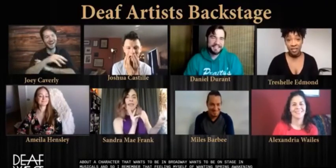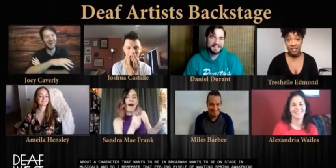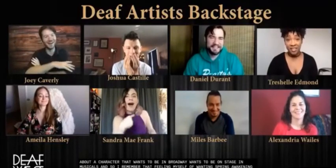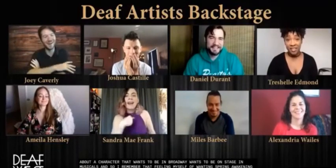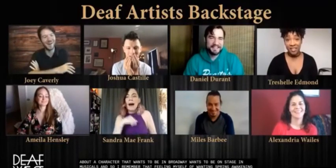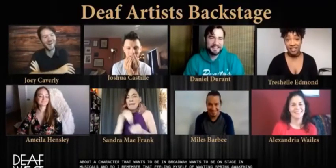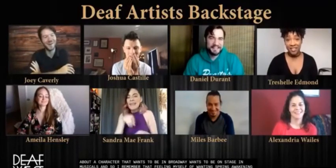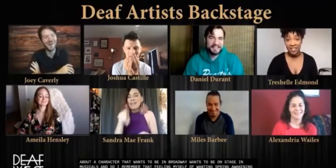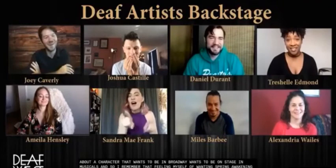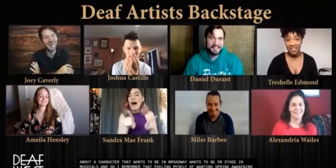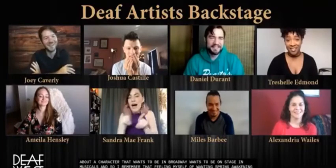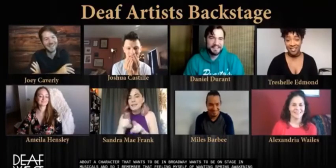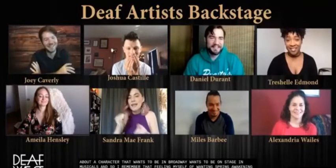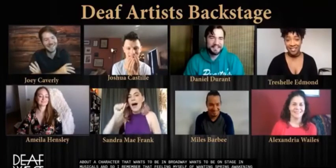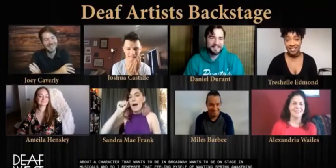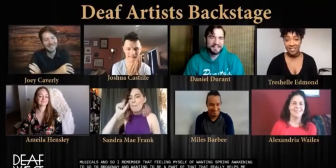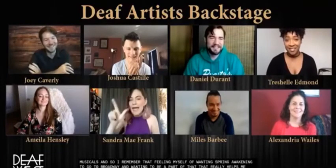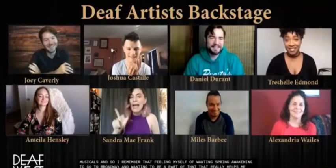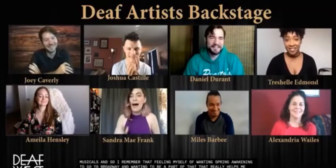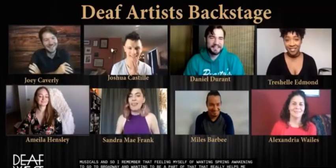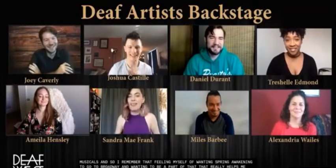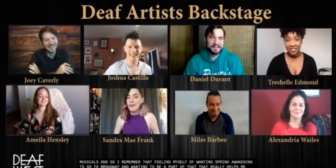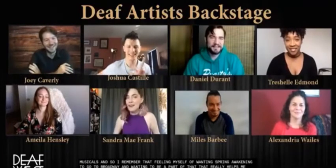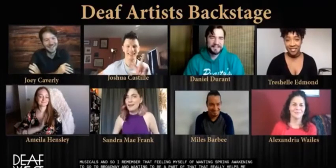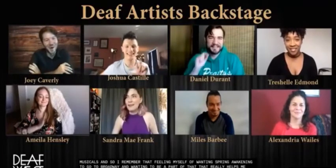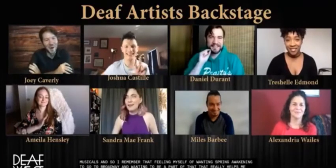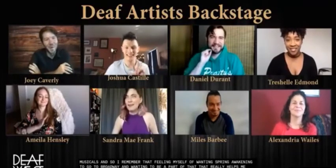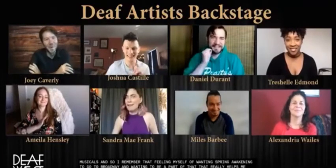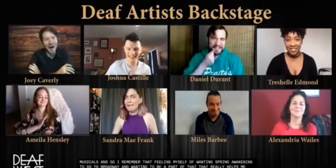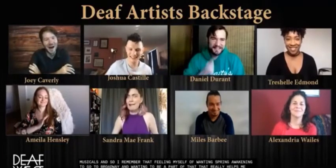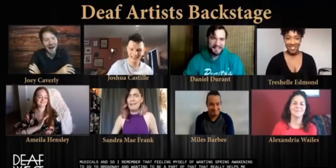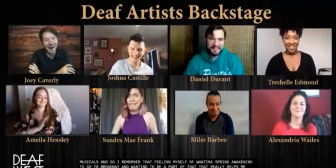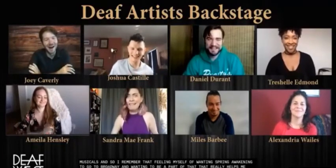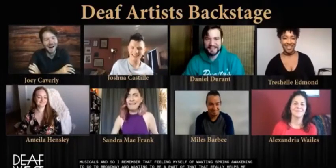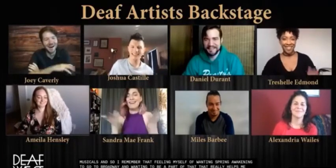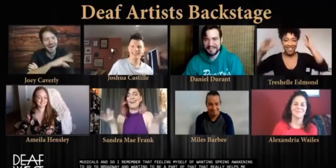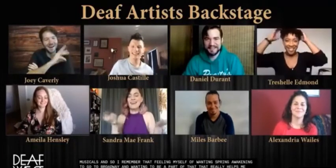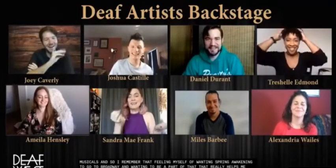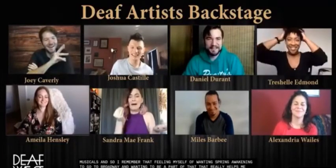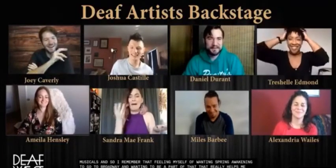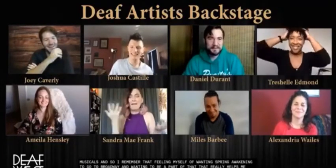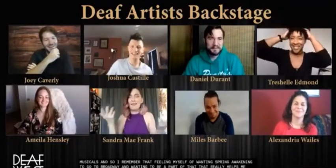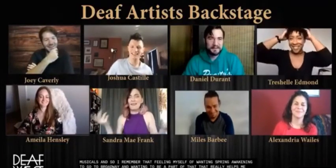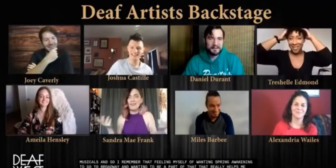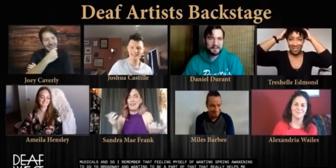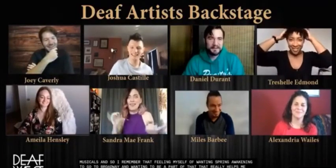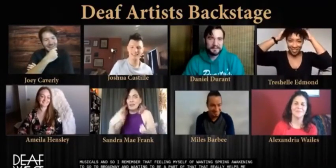And so that was Sandra wanting to be Wendla and that helped me be Abigail wanting to go